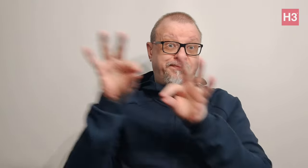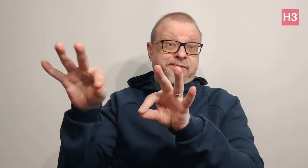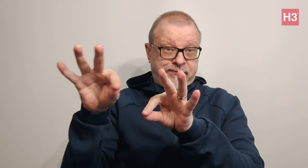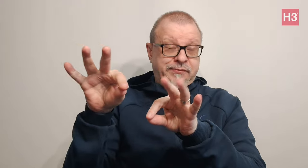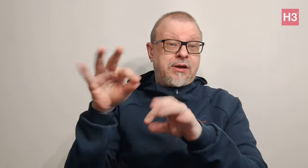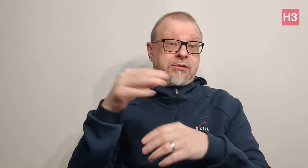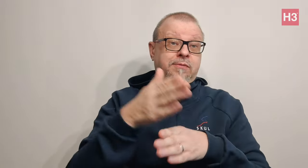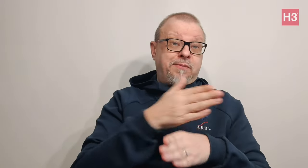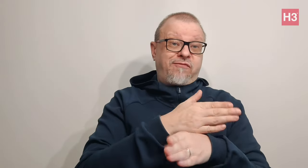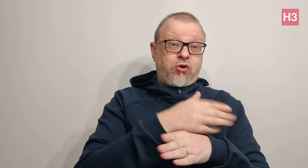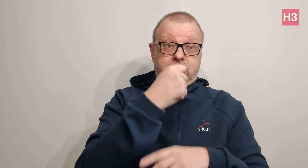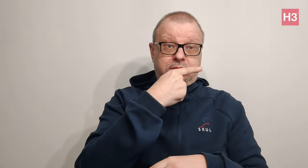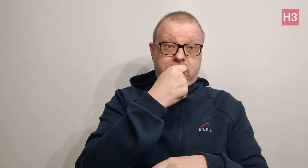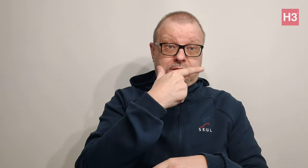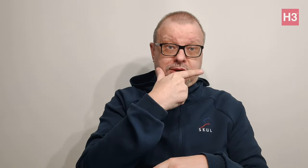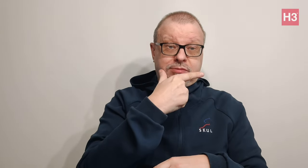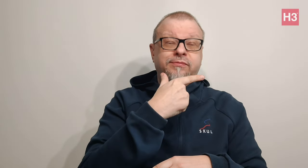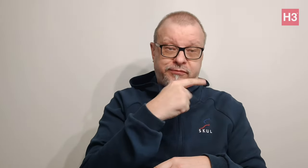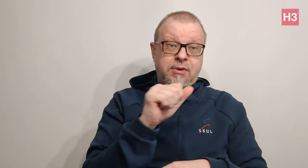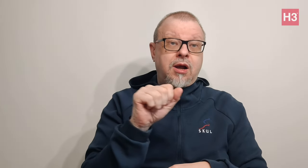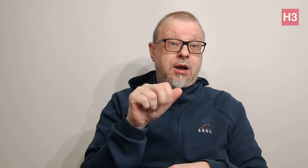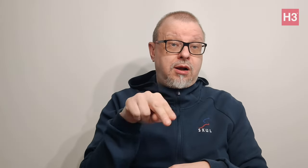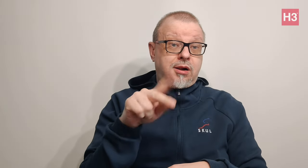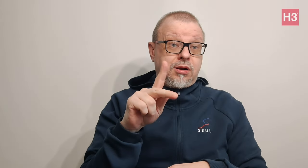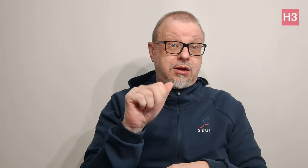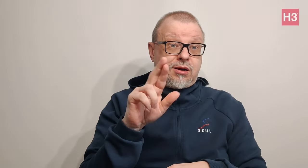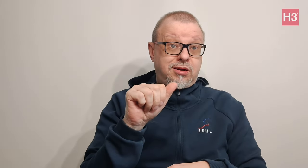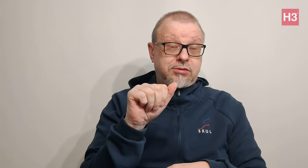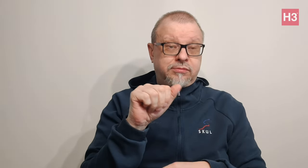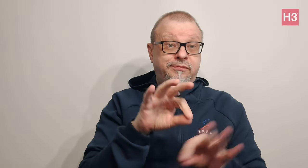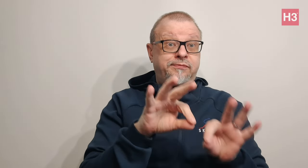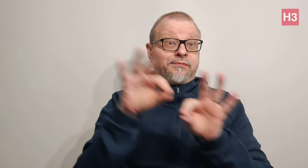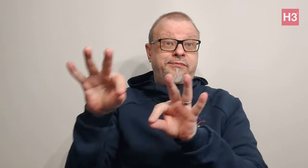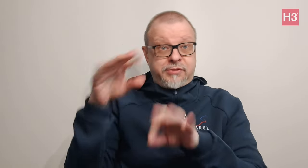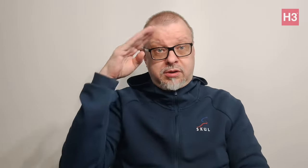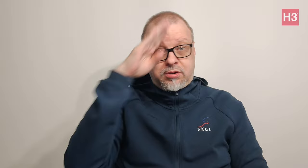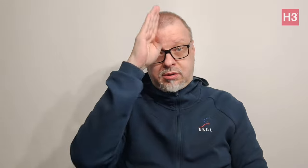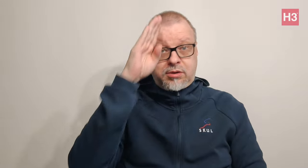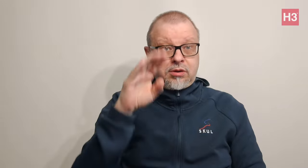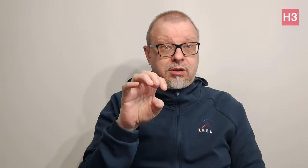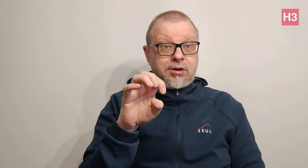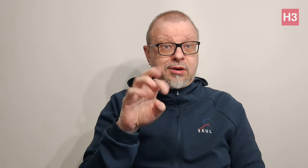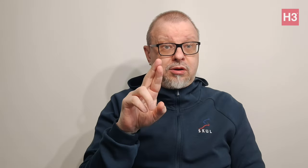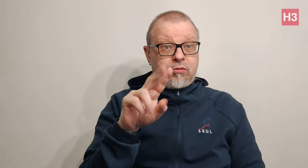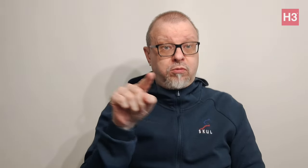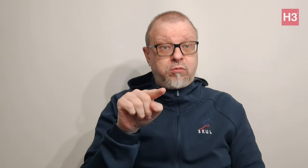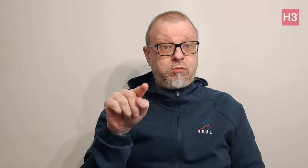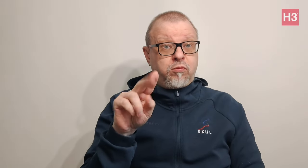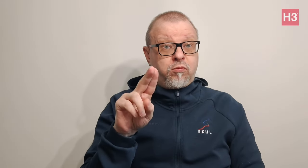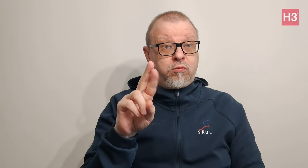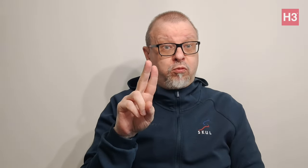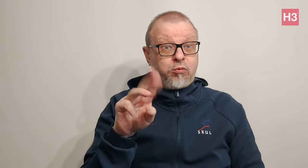also contributed to our decision not to participate.